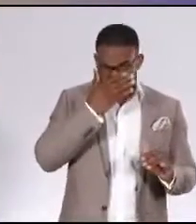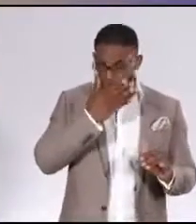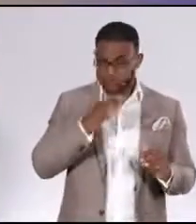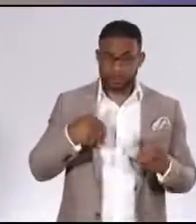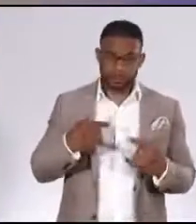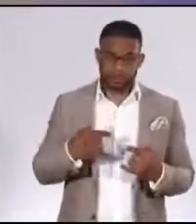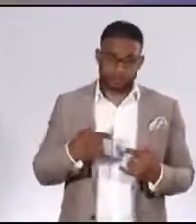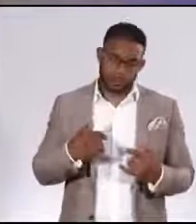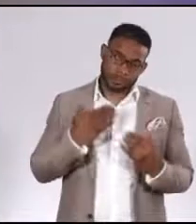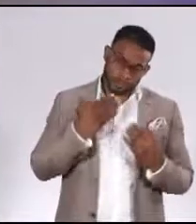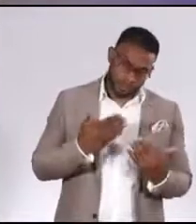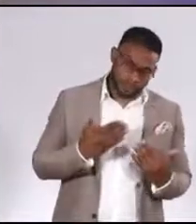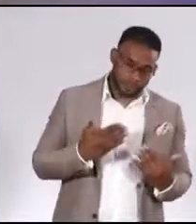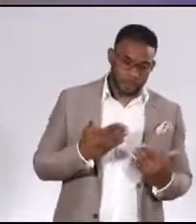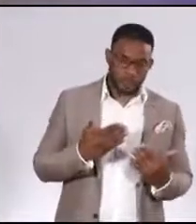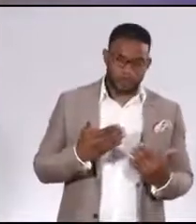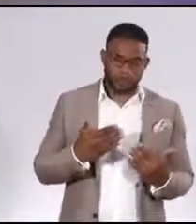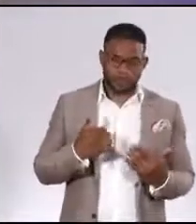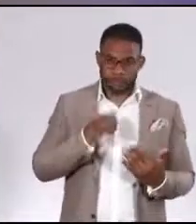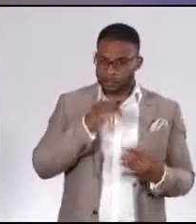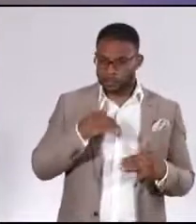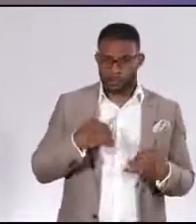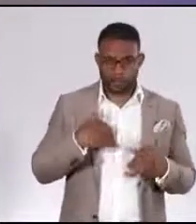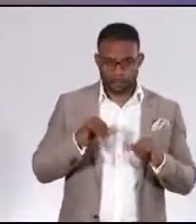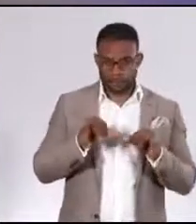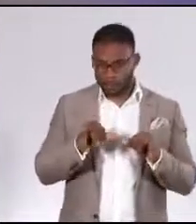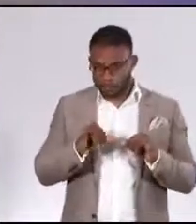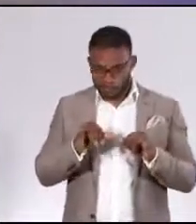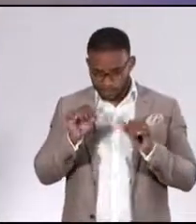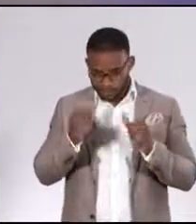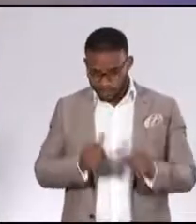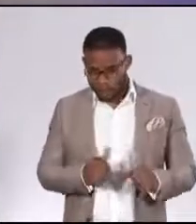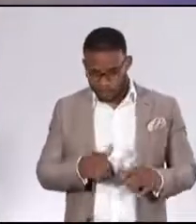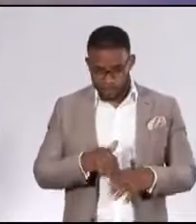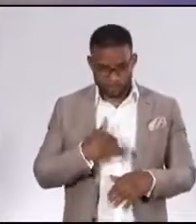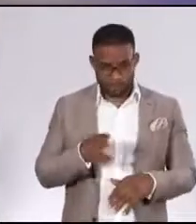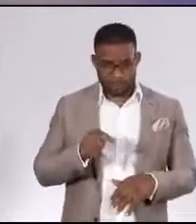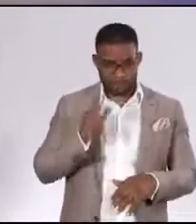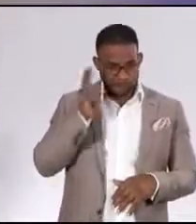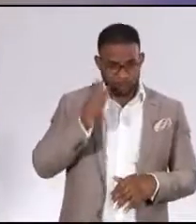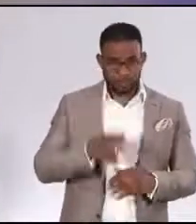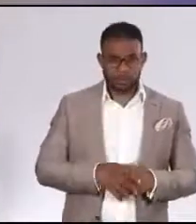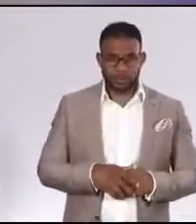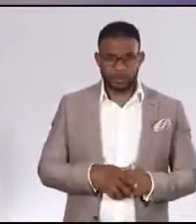Thankfully, i have not had measurable deterioration in my own hearing. However,